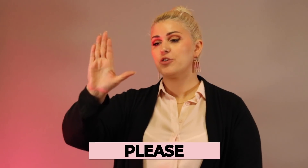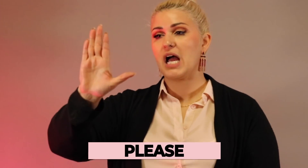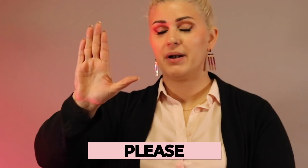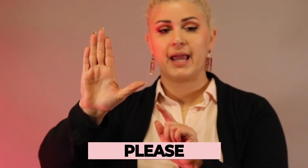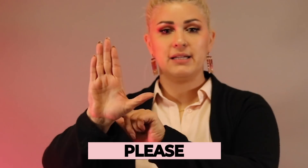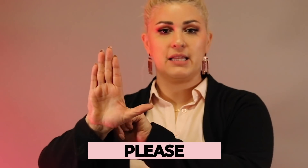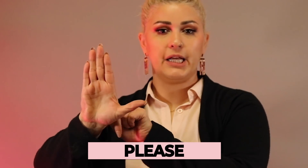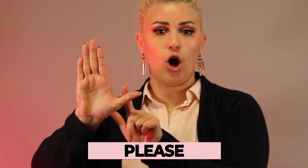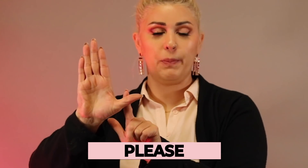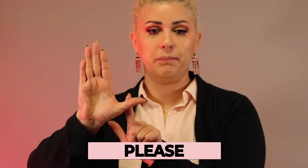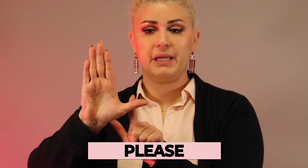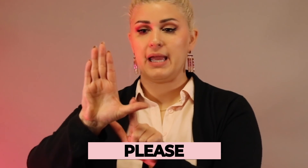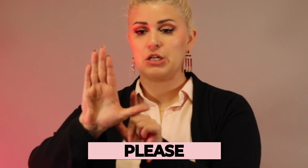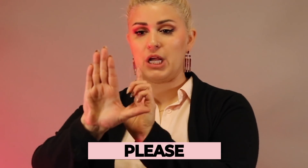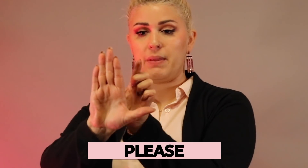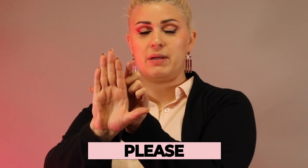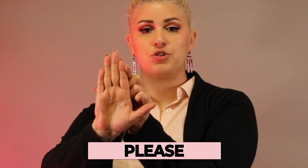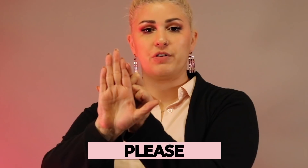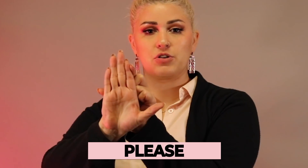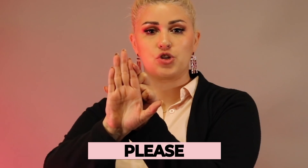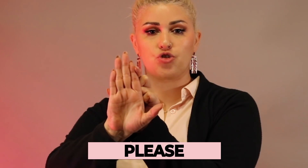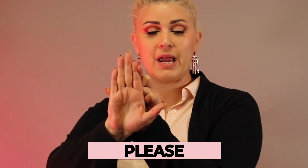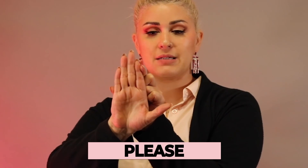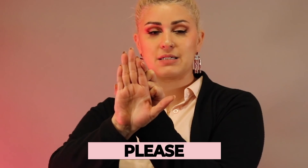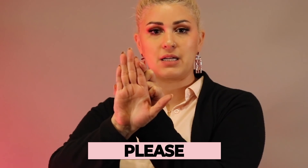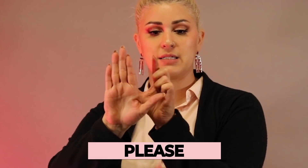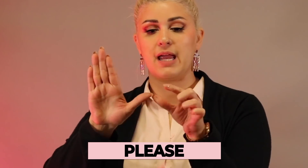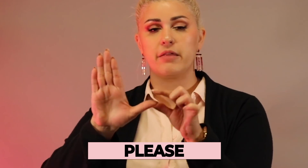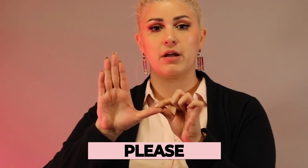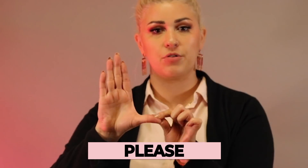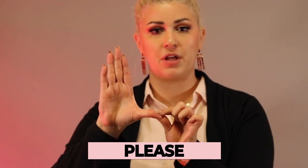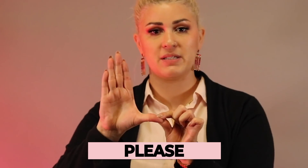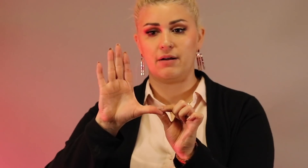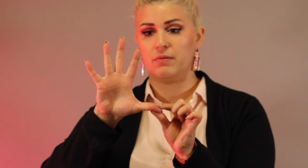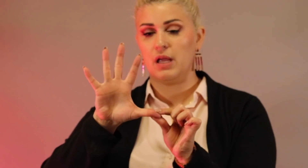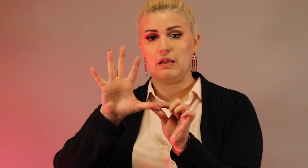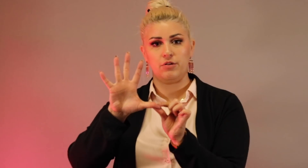Your dominant hand hand is in the open B hand shape, that means your fingers are straight, stuck together, and your thumb is out.